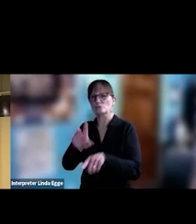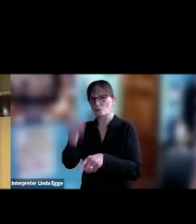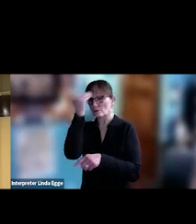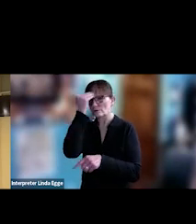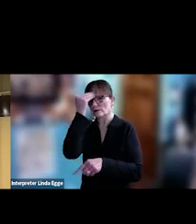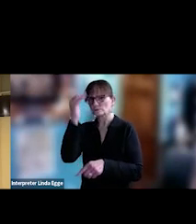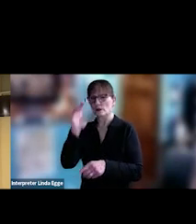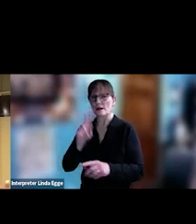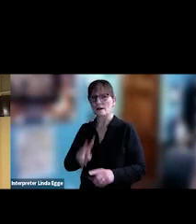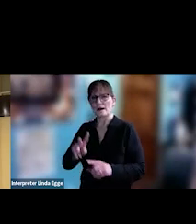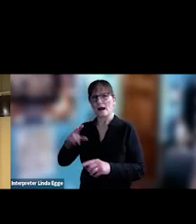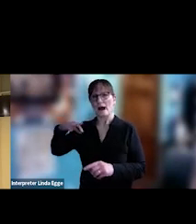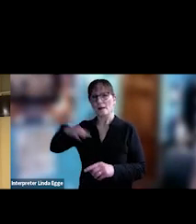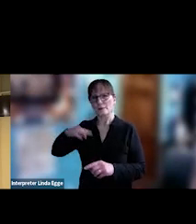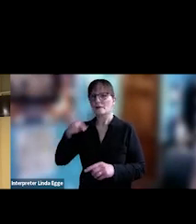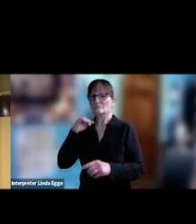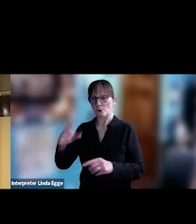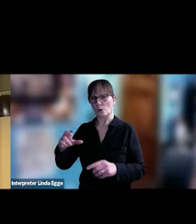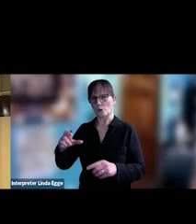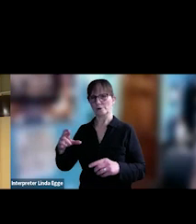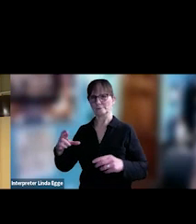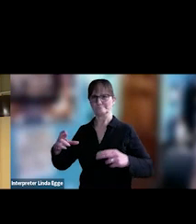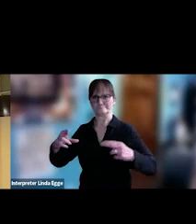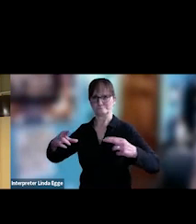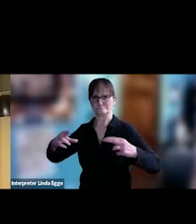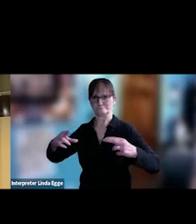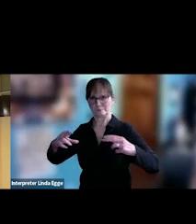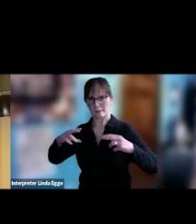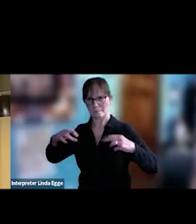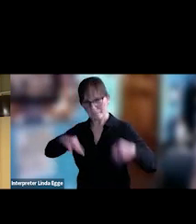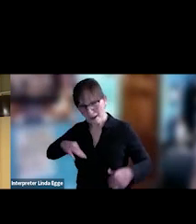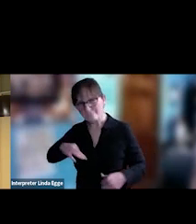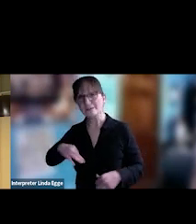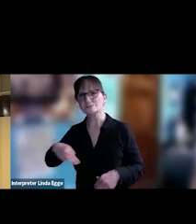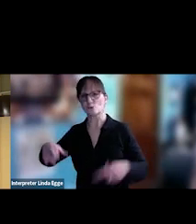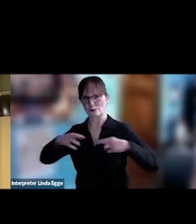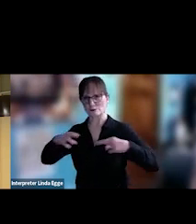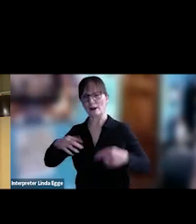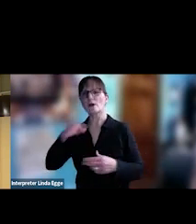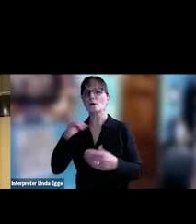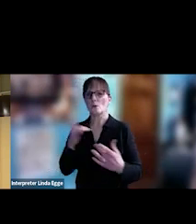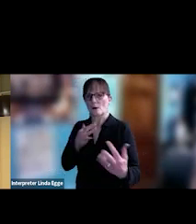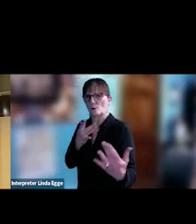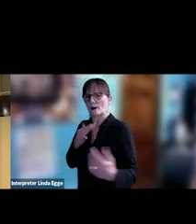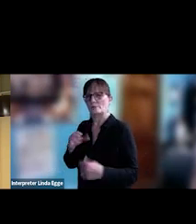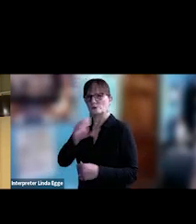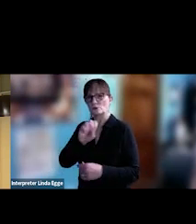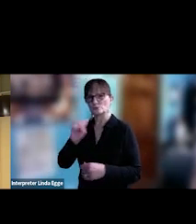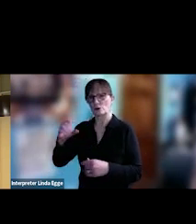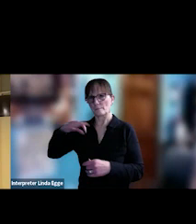applying for retirement benefits versus on, you know, while they're waiting for their Social Security benefits to, you know, come through.